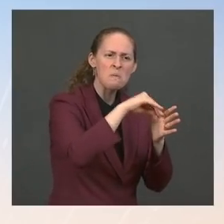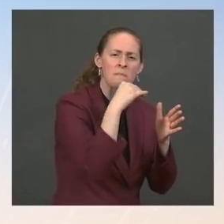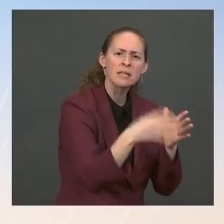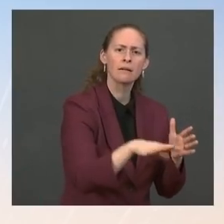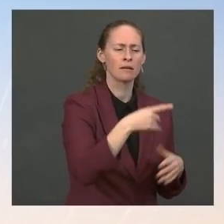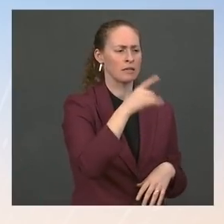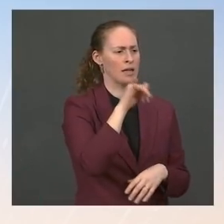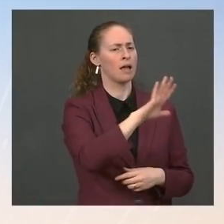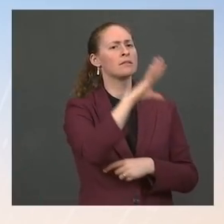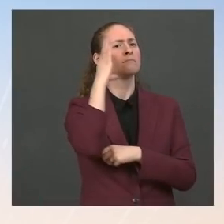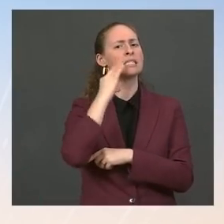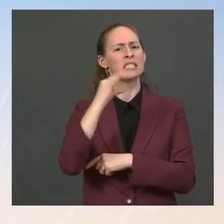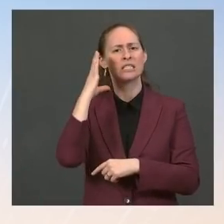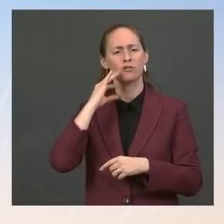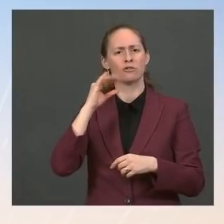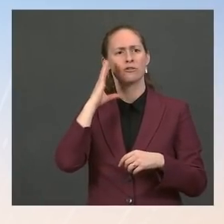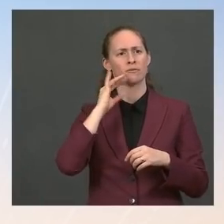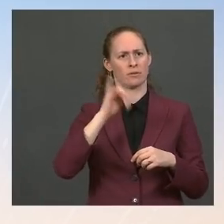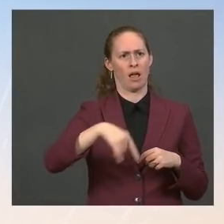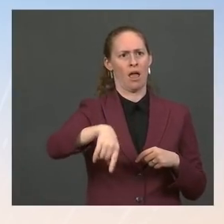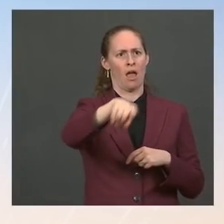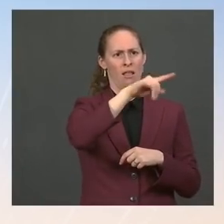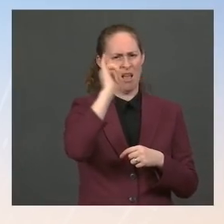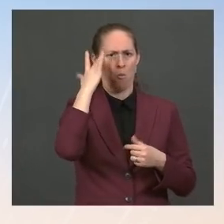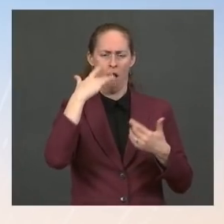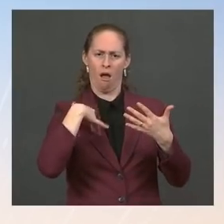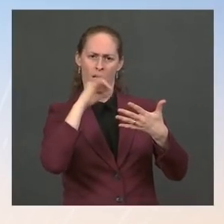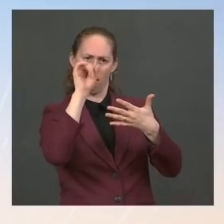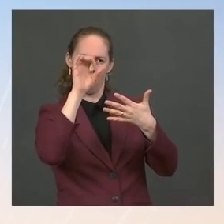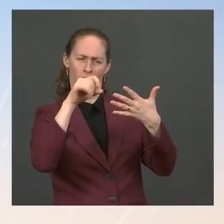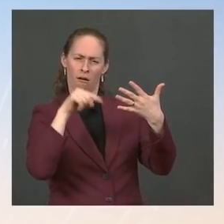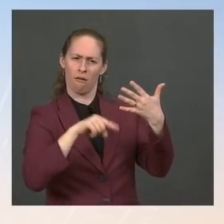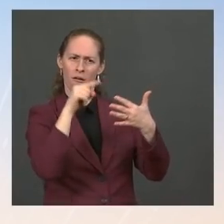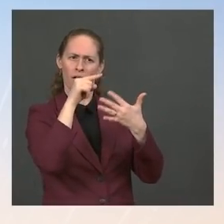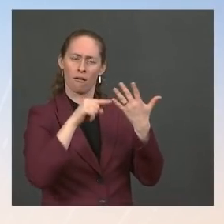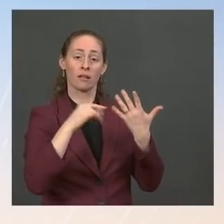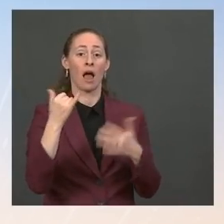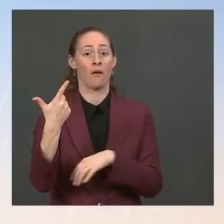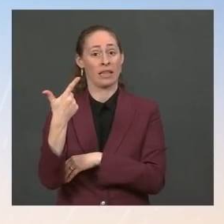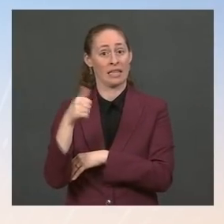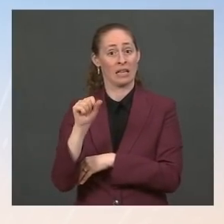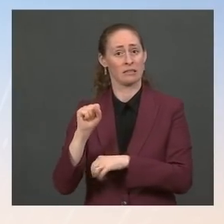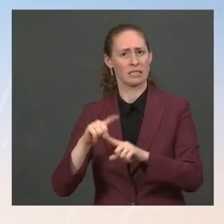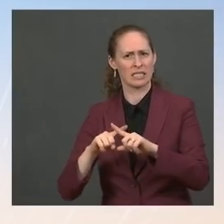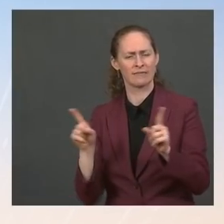I'd also note that every outside economist -- most -- a vast majority, I guess I should say --